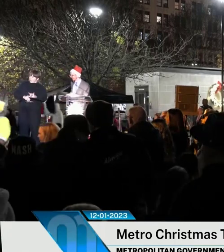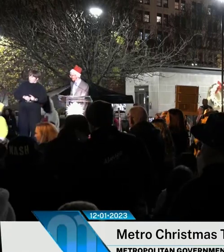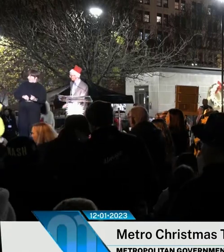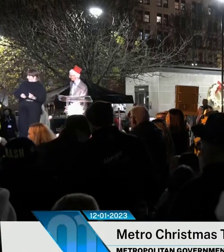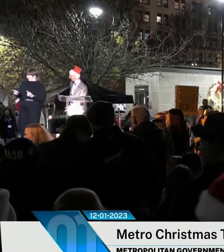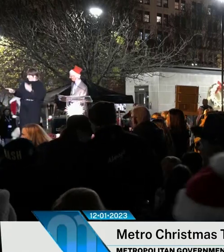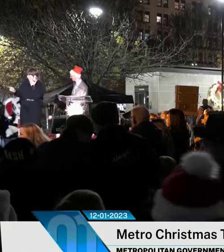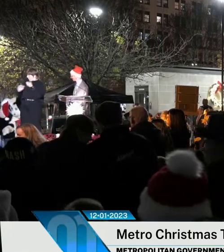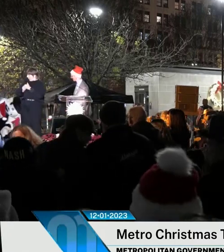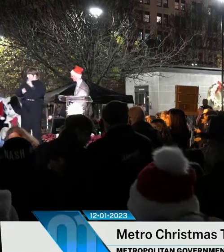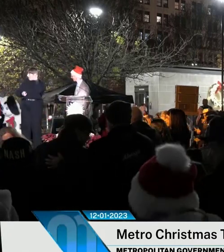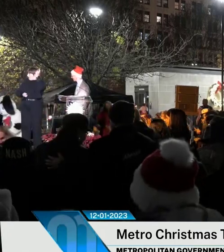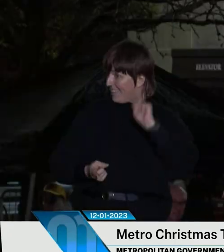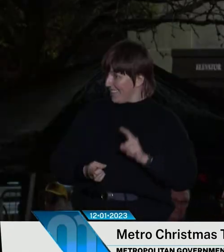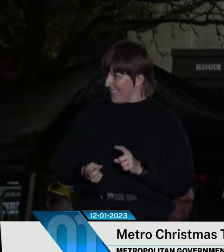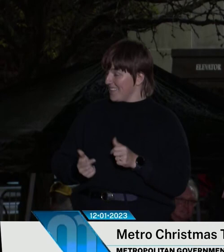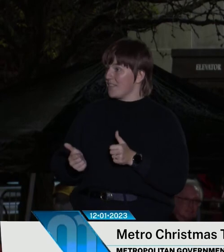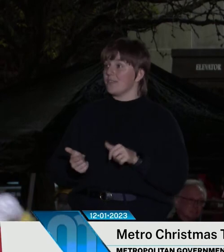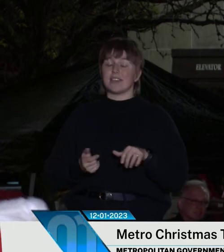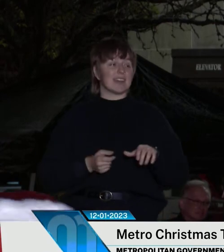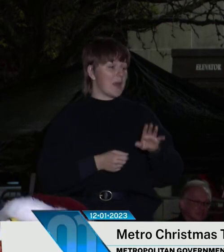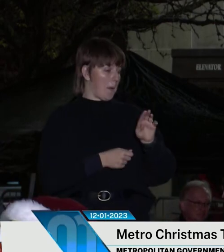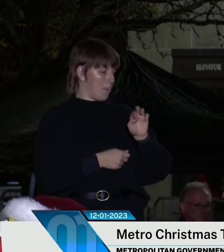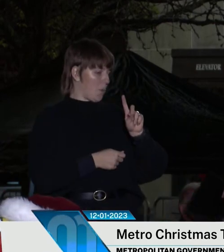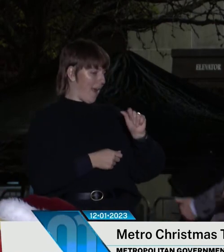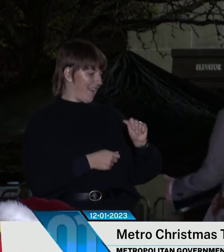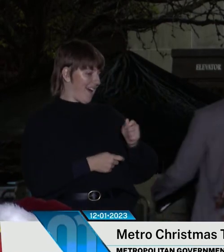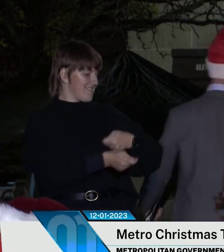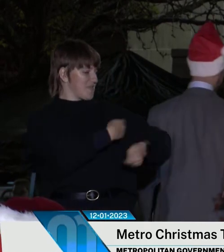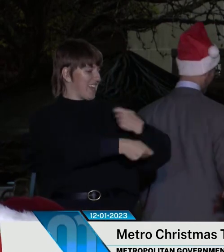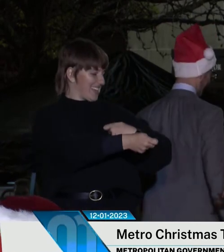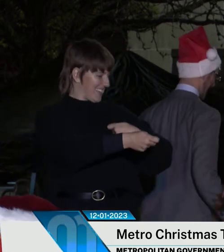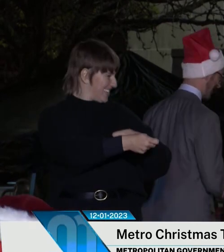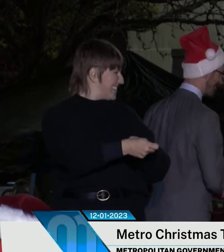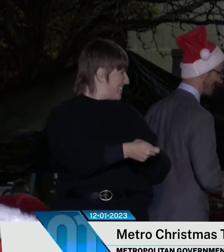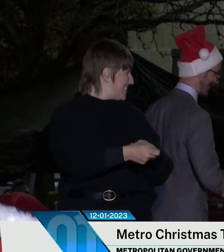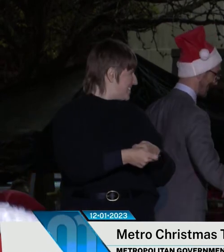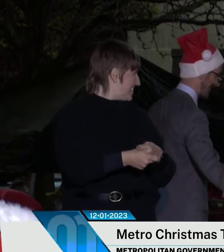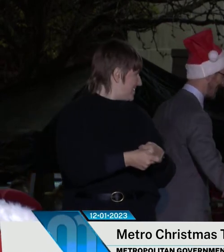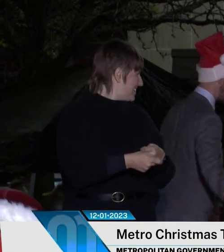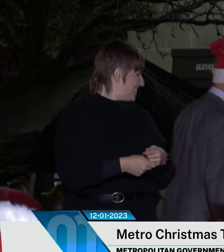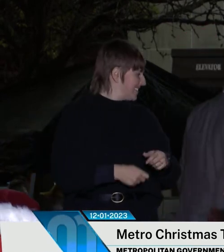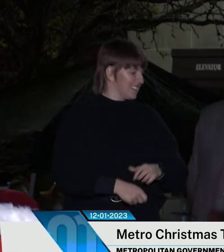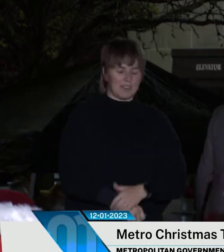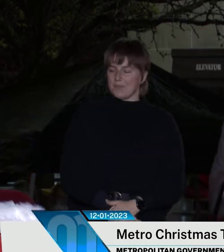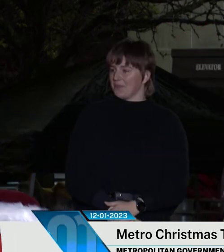ONE. WE'LL WAIT FOR YOU TO GET HERE. AND I'M GOING TO LET